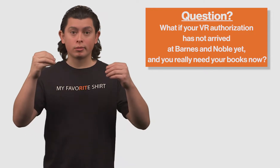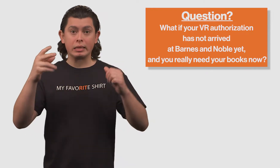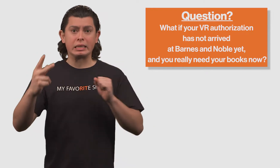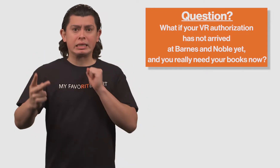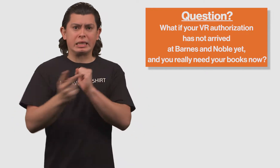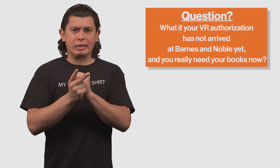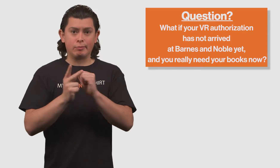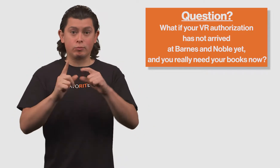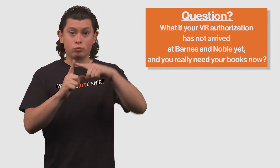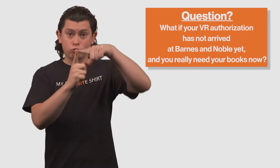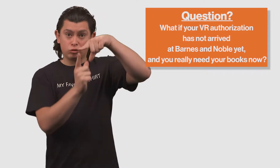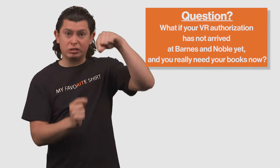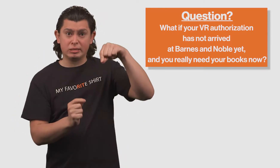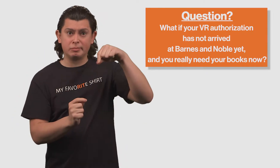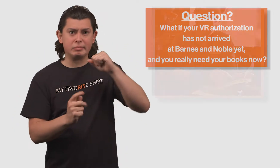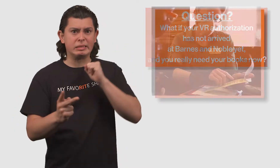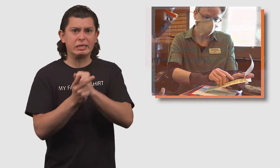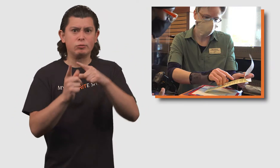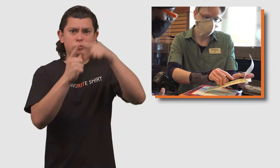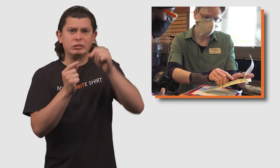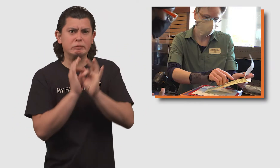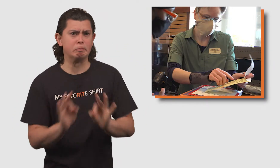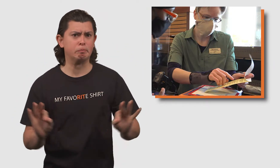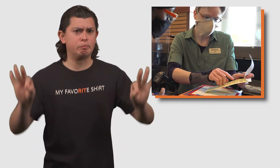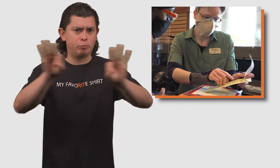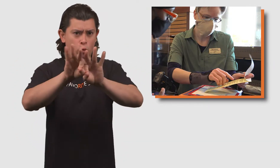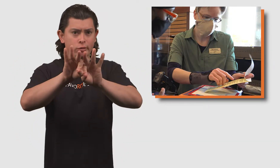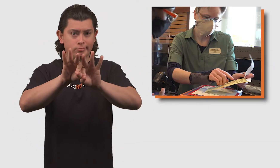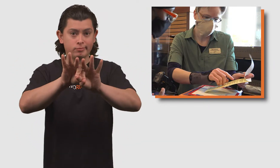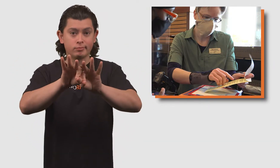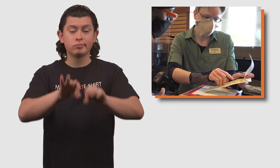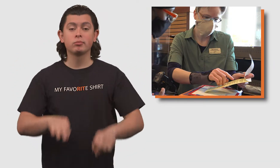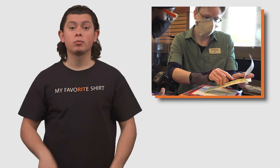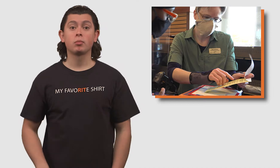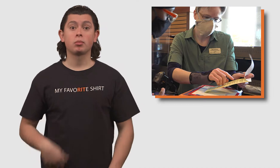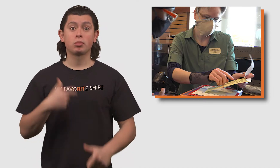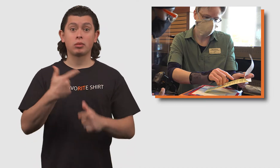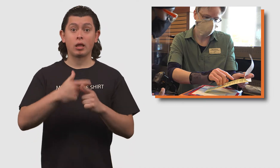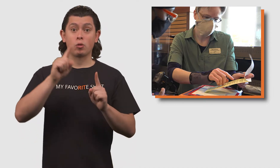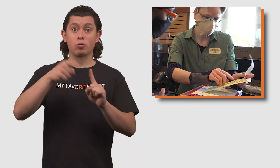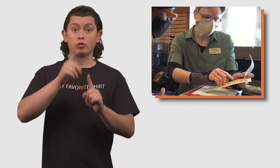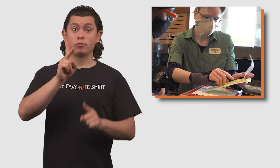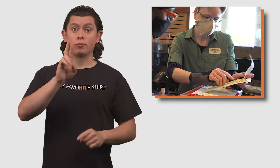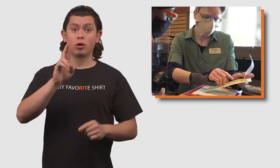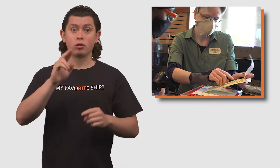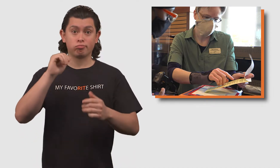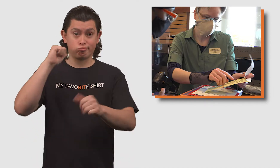AND KEEP THE RECEIPT. KEEPING THIS RECEIPT IS VERY IMPORTANT.